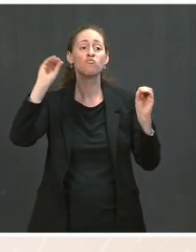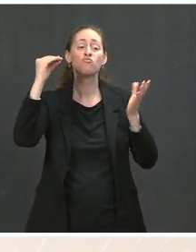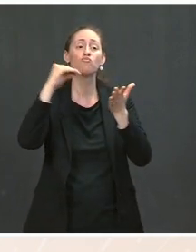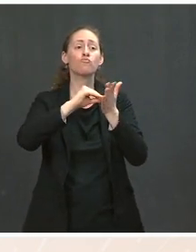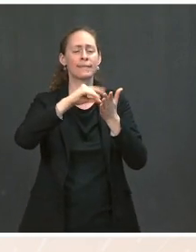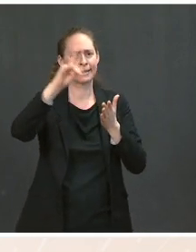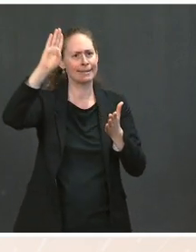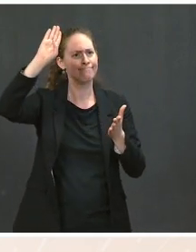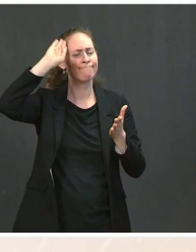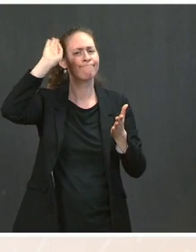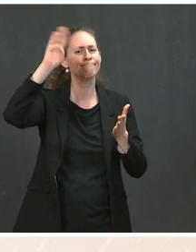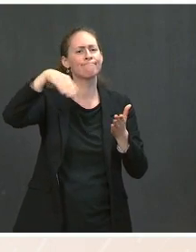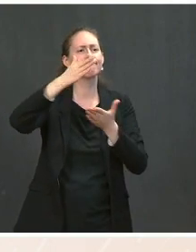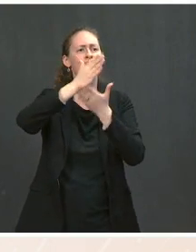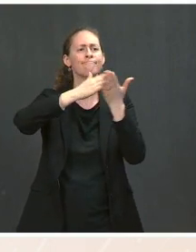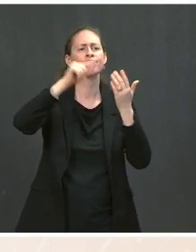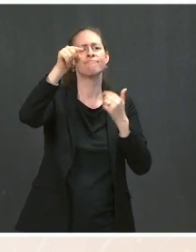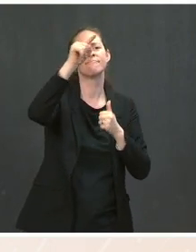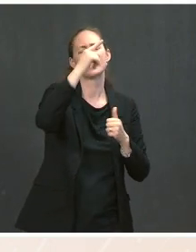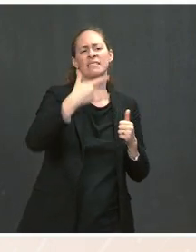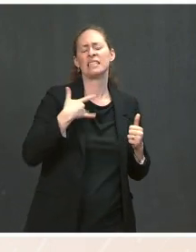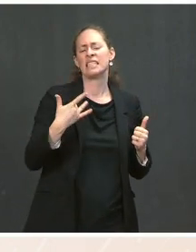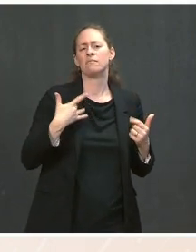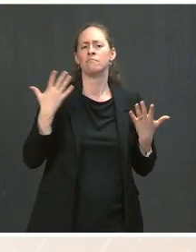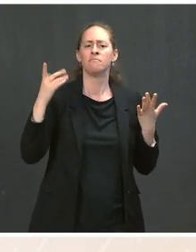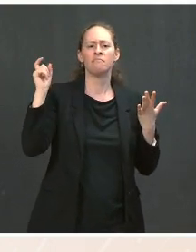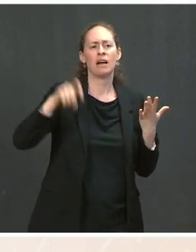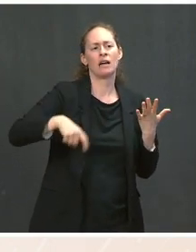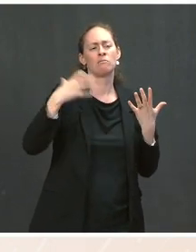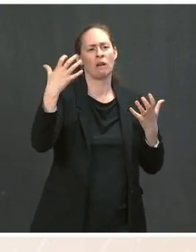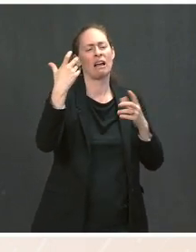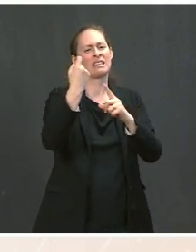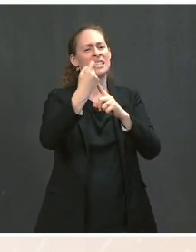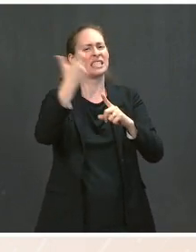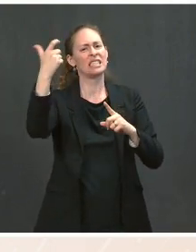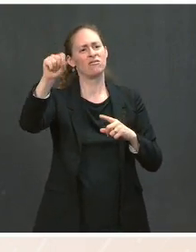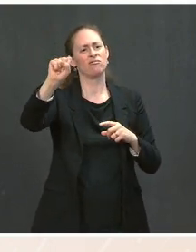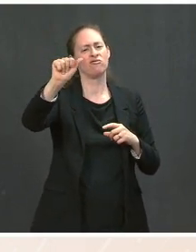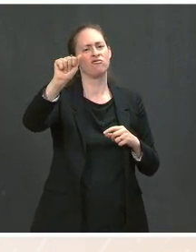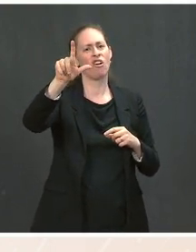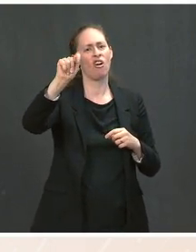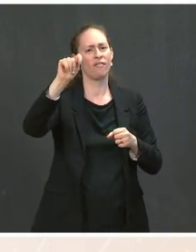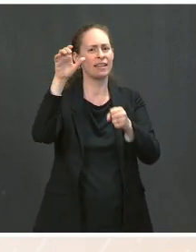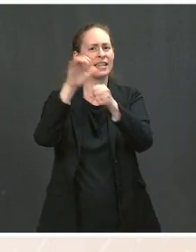who feel strongly about the elimination of the SALT cap, and we are happy to hear from them.